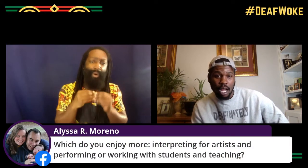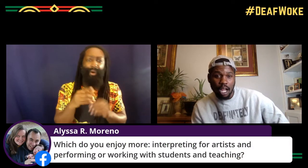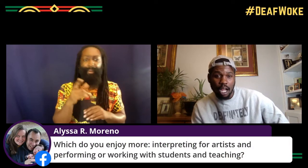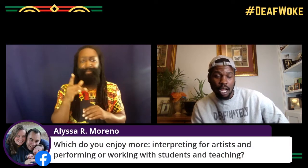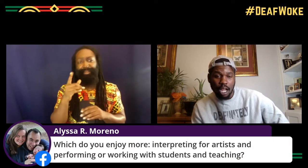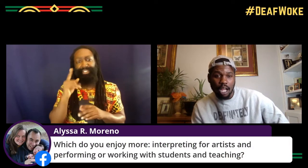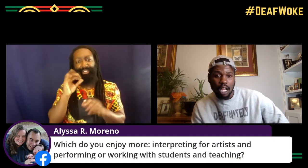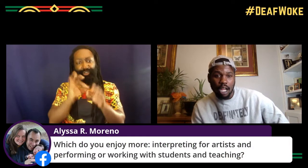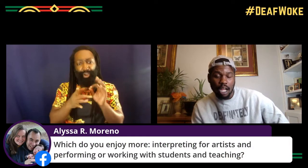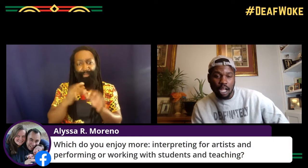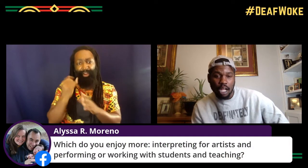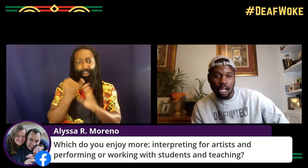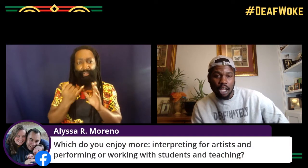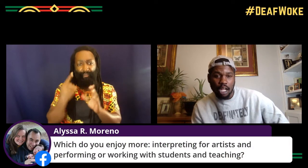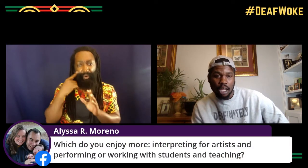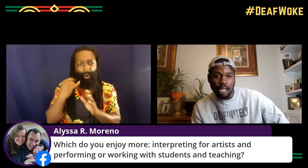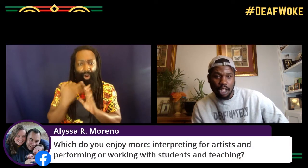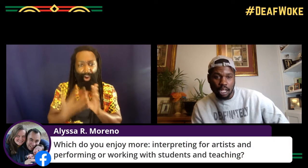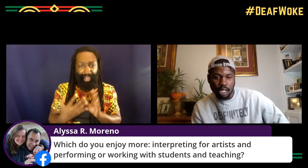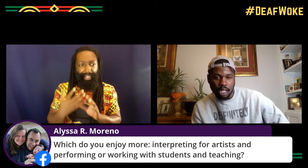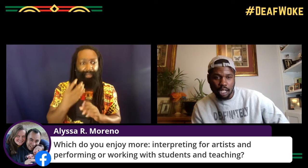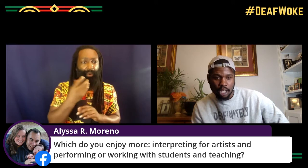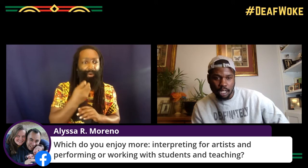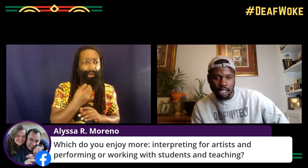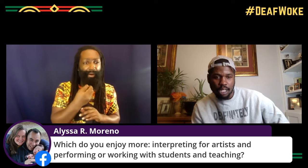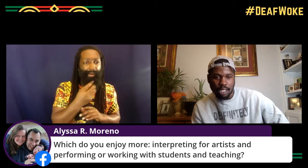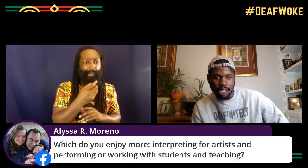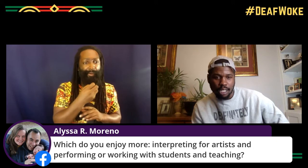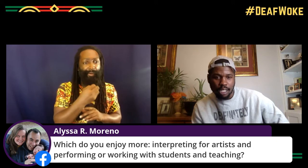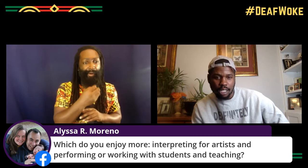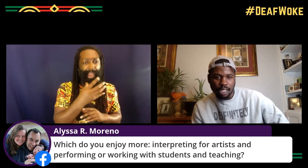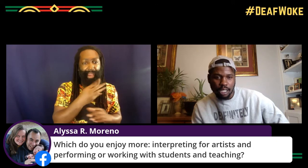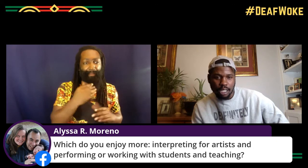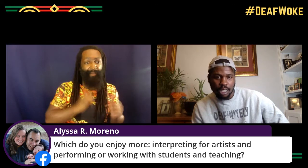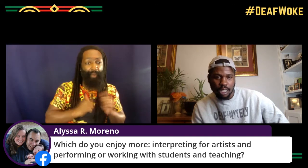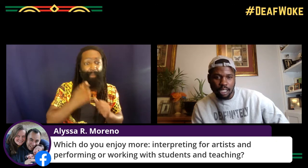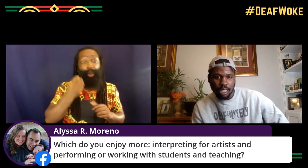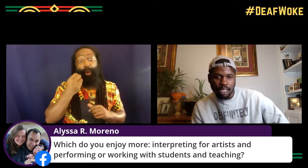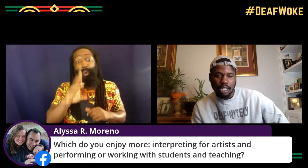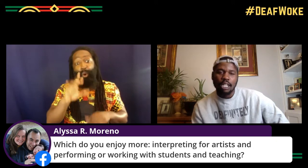Which do you enjoy more interpreting for artists and performing